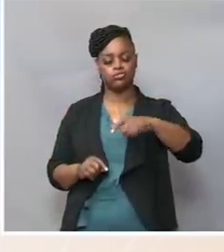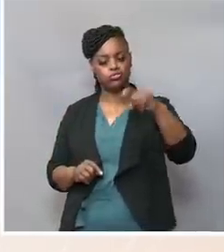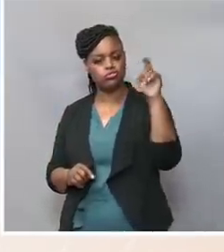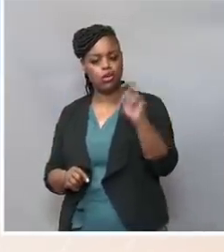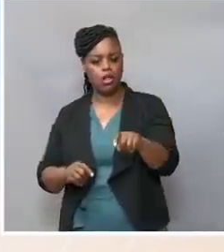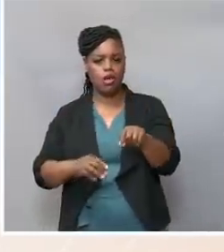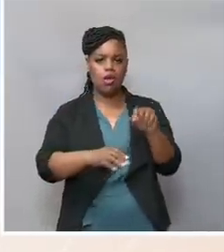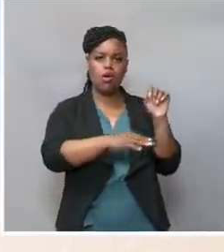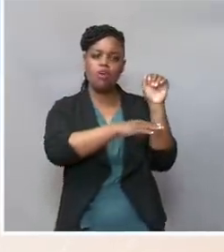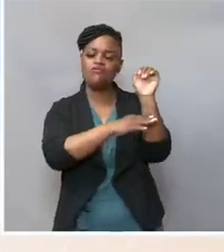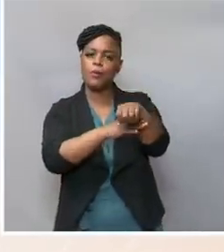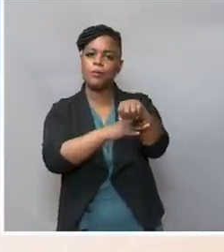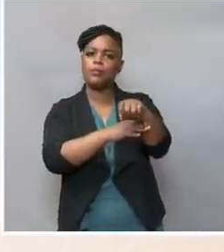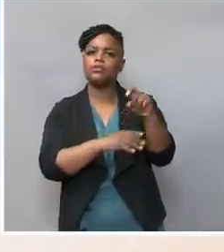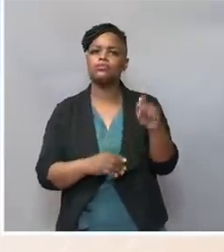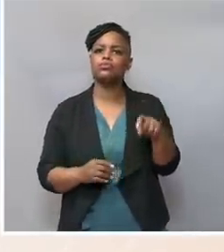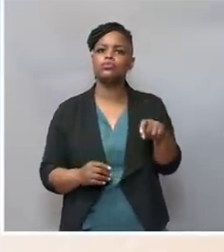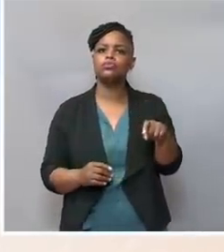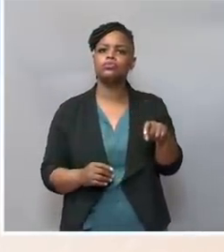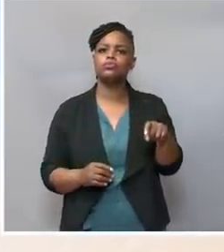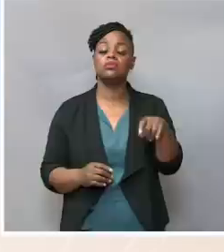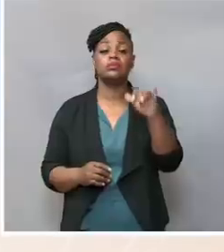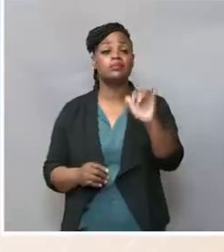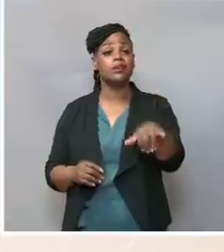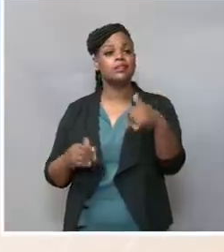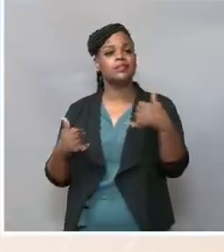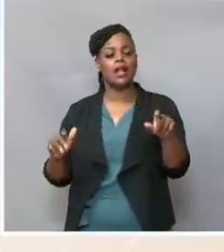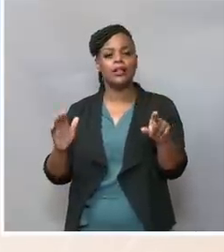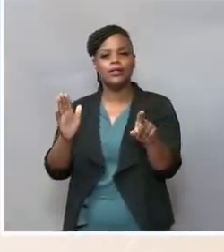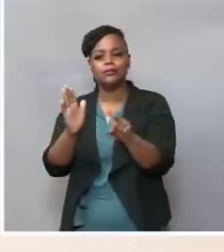Resonates today as our nation confronts